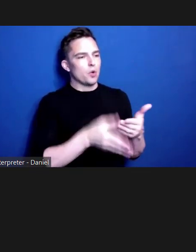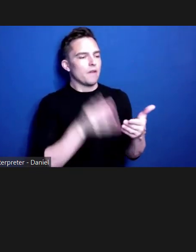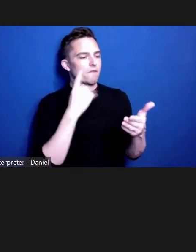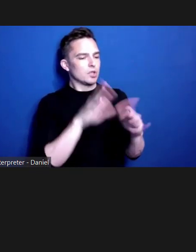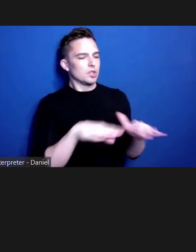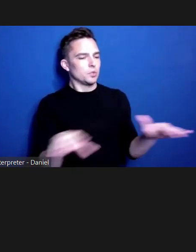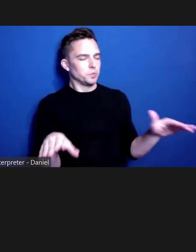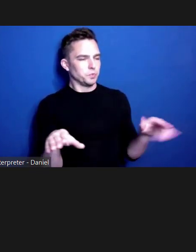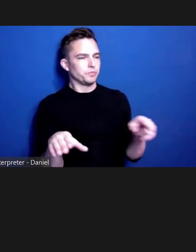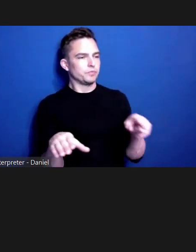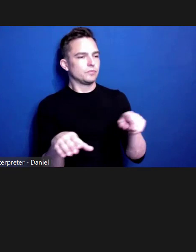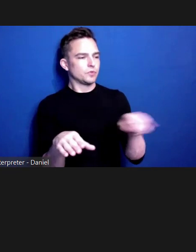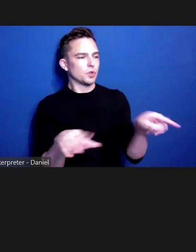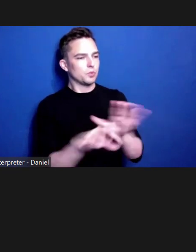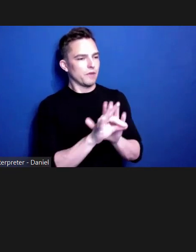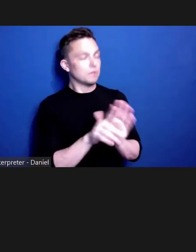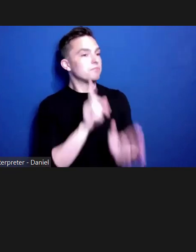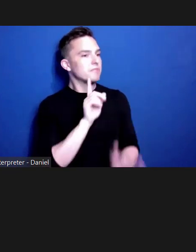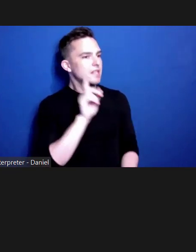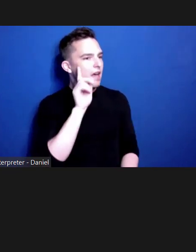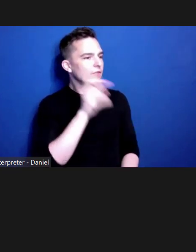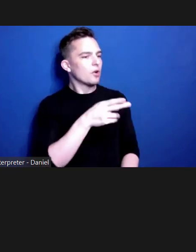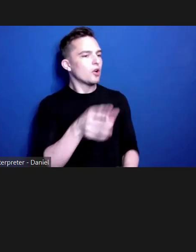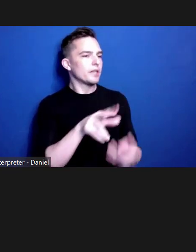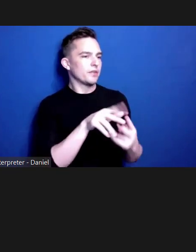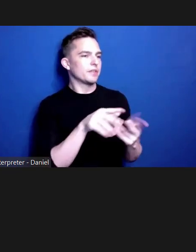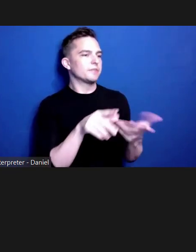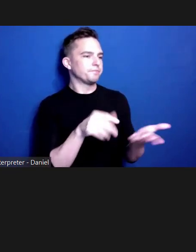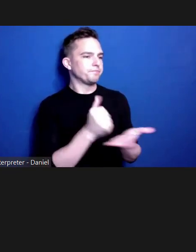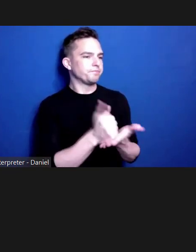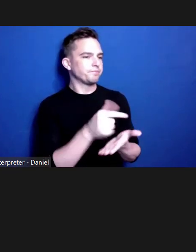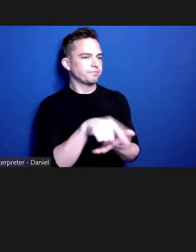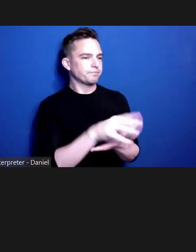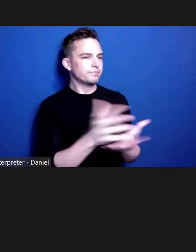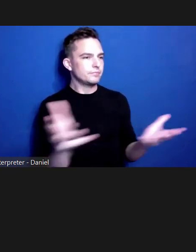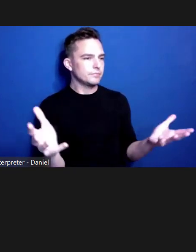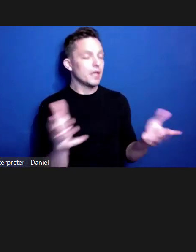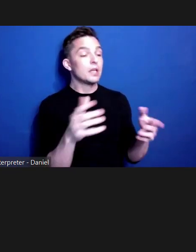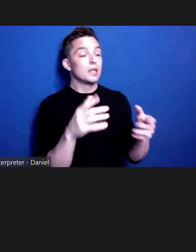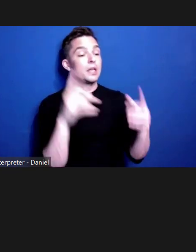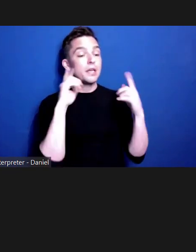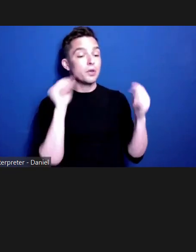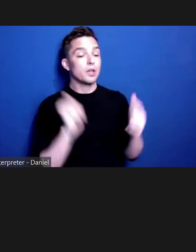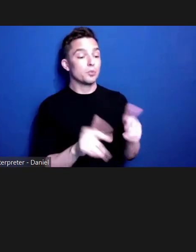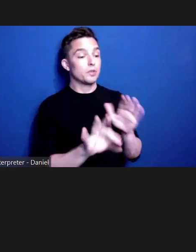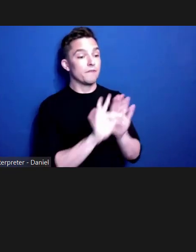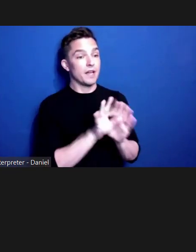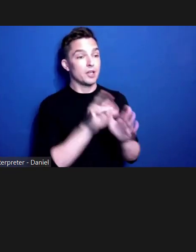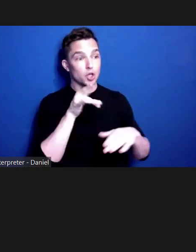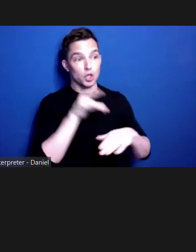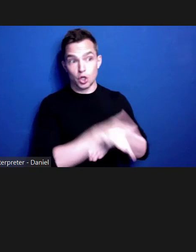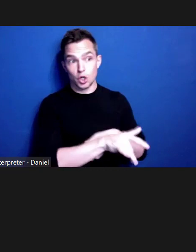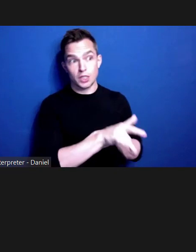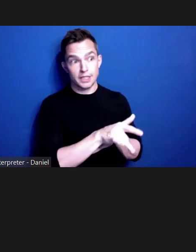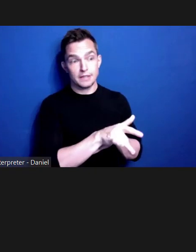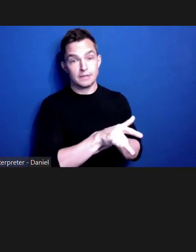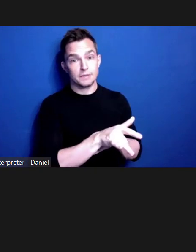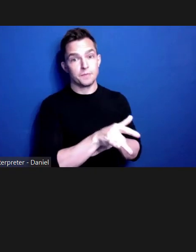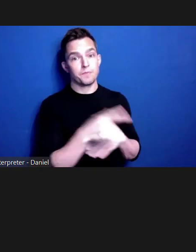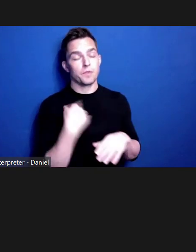When hearing loss is identified early, we can make sure a child has access to language. Dr.